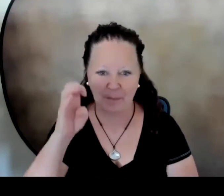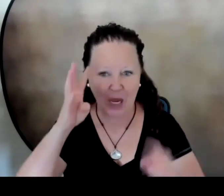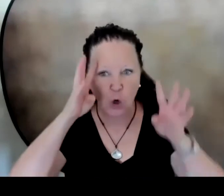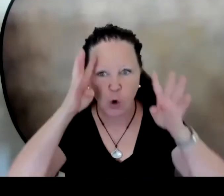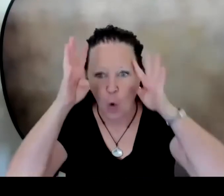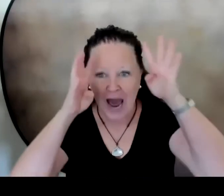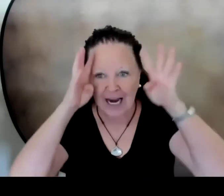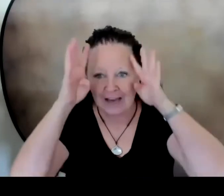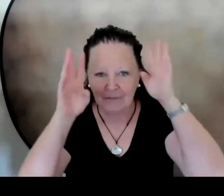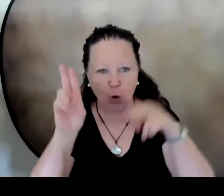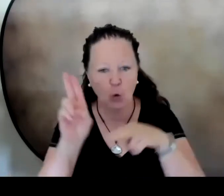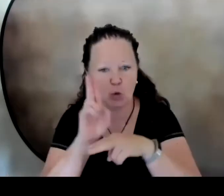Totally.